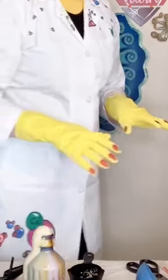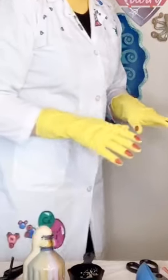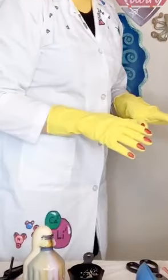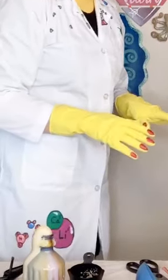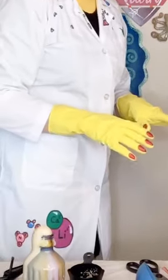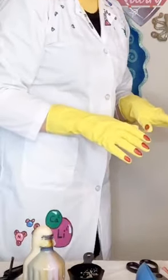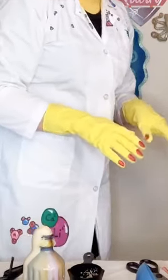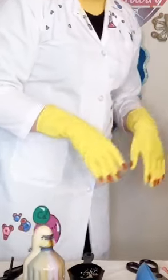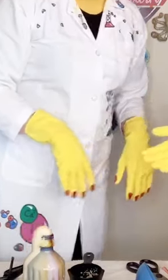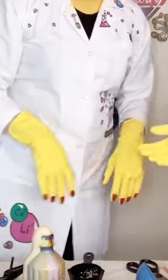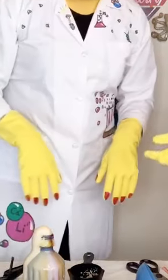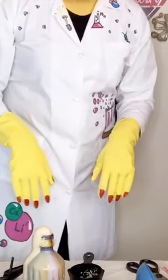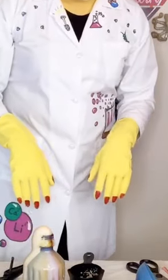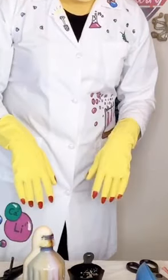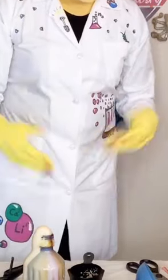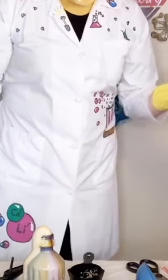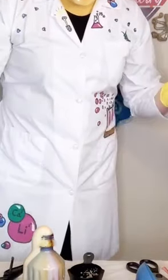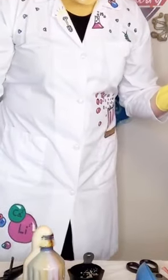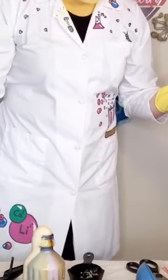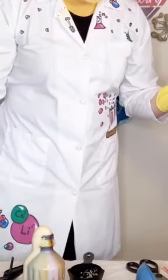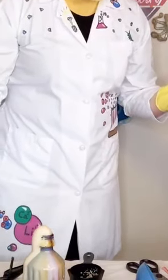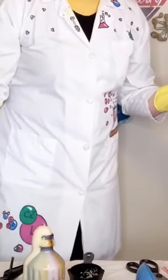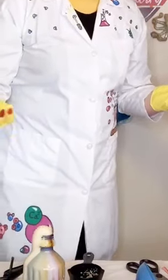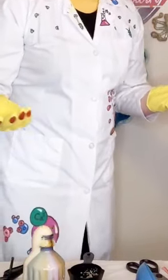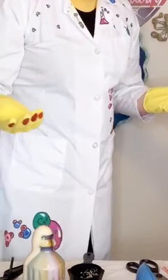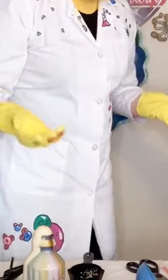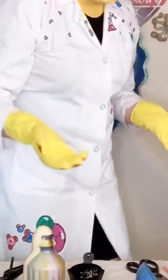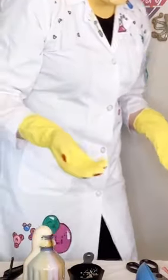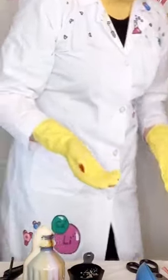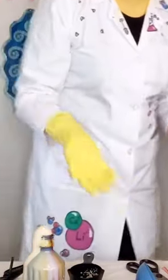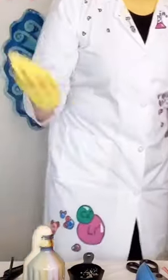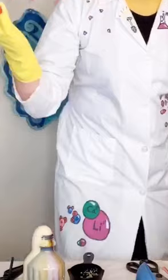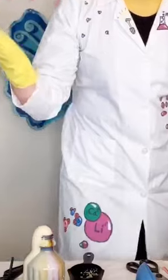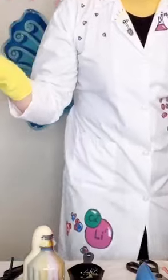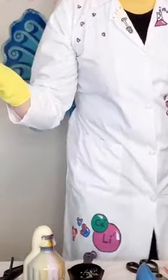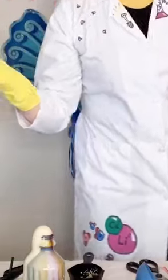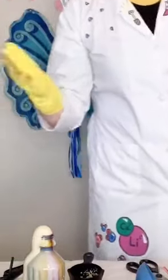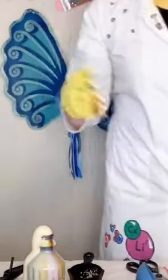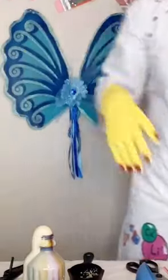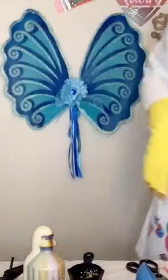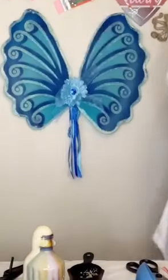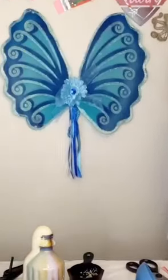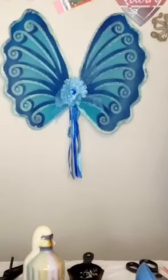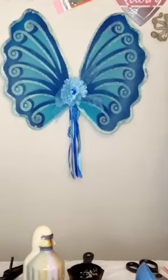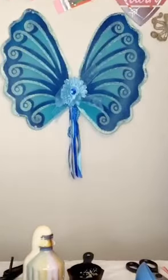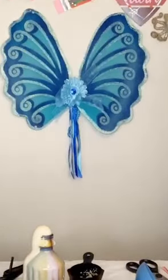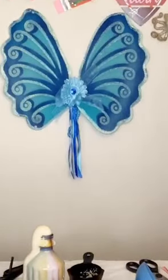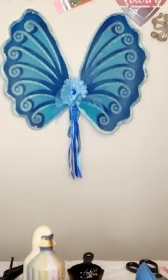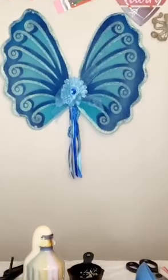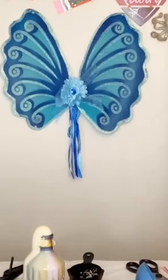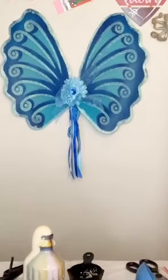It's a wonderful time. That was a wonderful time. I had a lot of fun yes, thank you. Okay so, we're gonna get back to reading now.